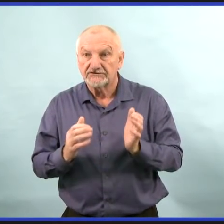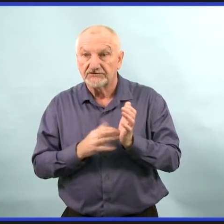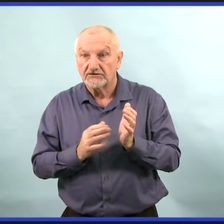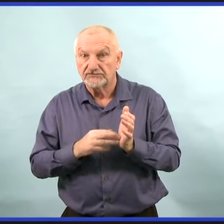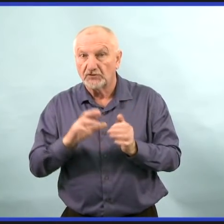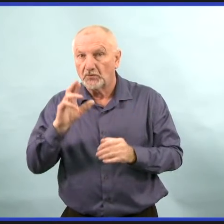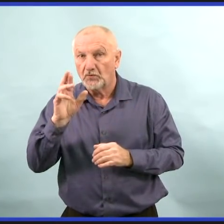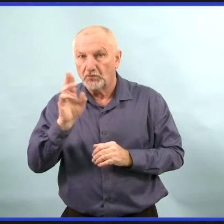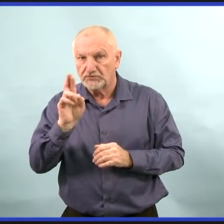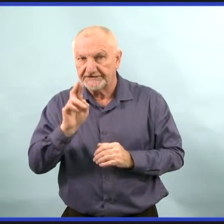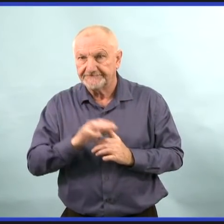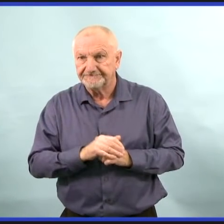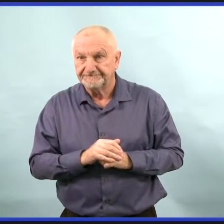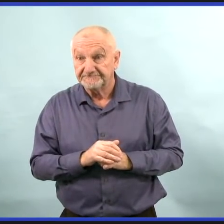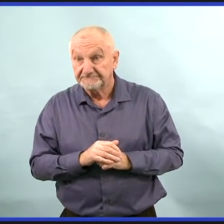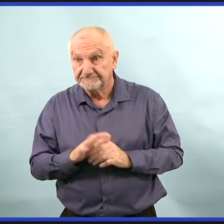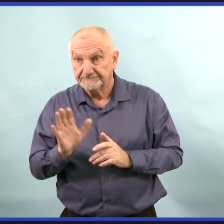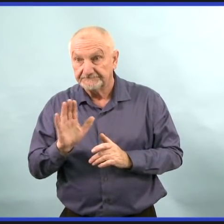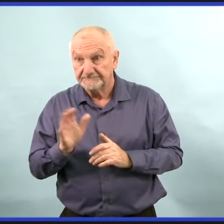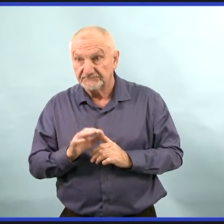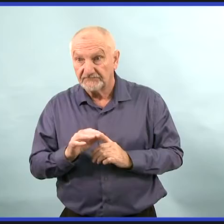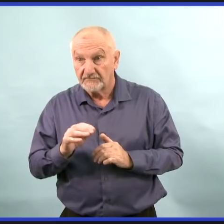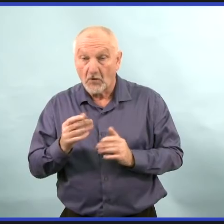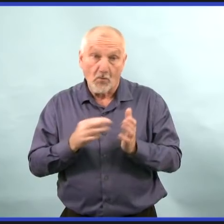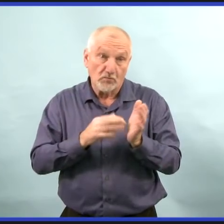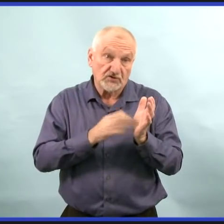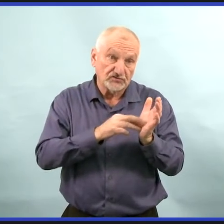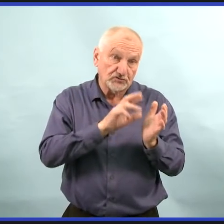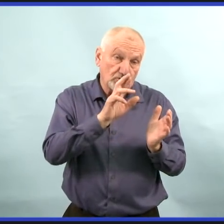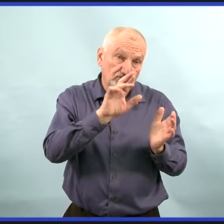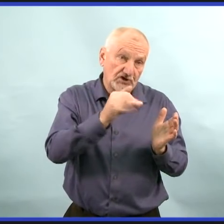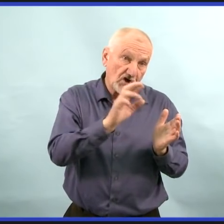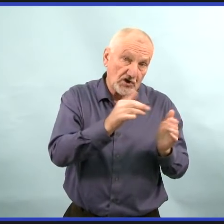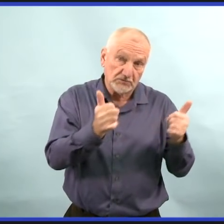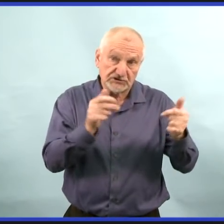dr reimer whoever feels uh best uh suited to answer this question i know for a lot of